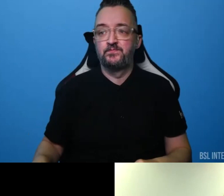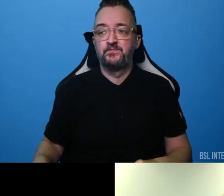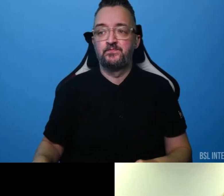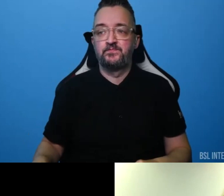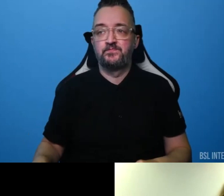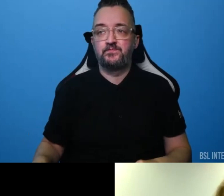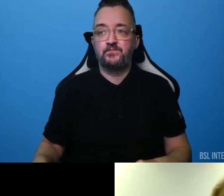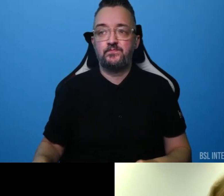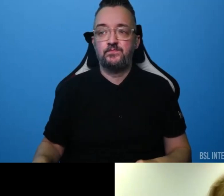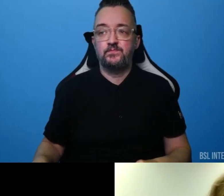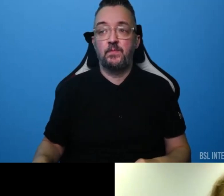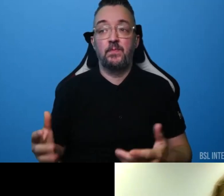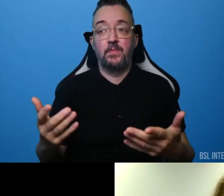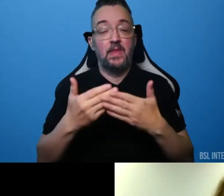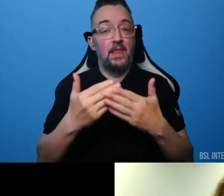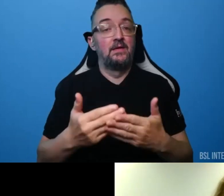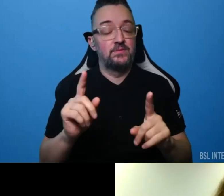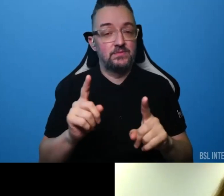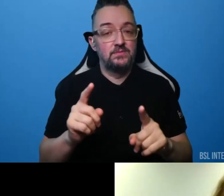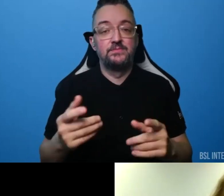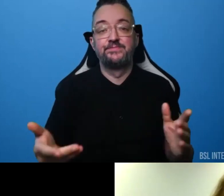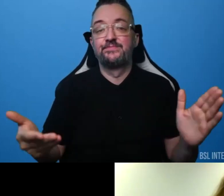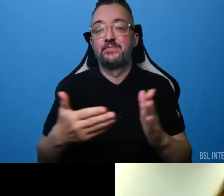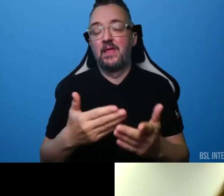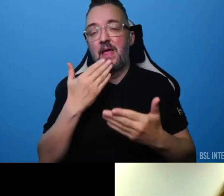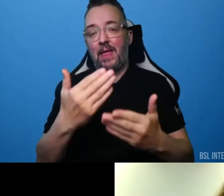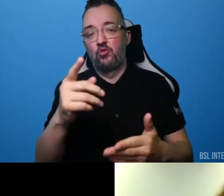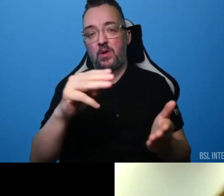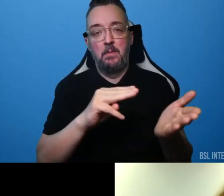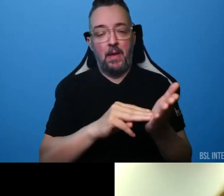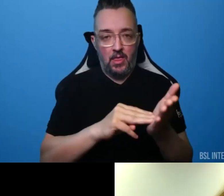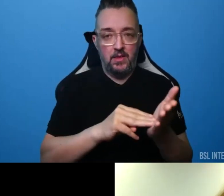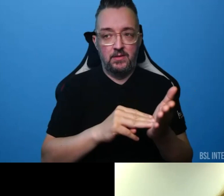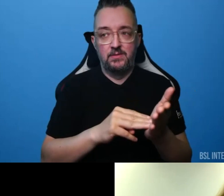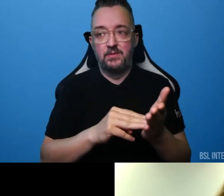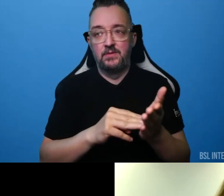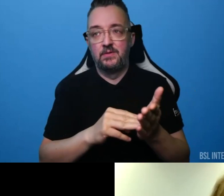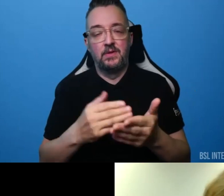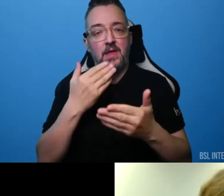All I have left to say really is just another thank you to Michael and thanks for getting involved